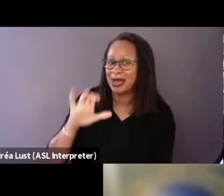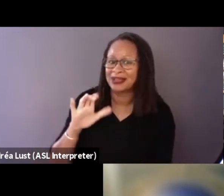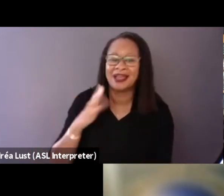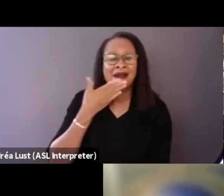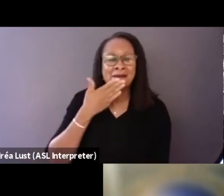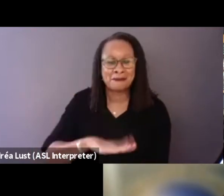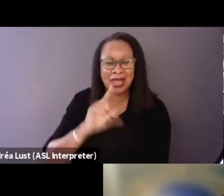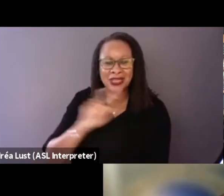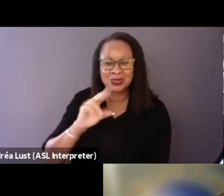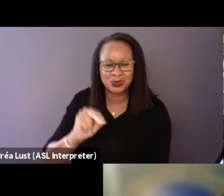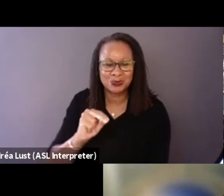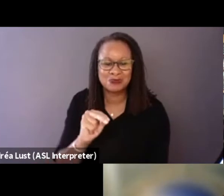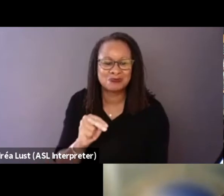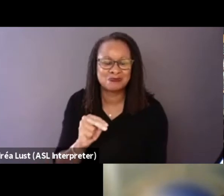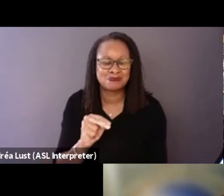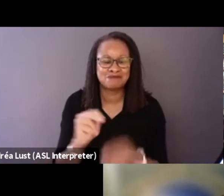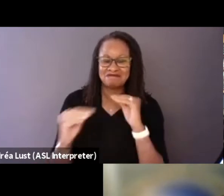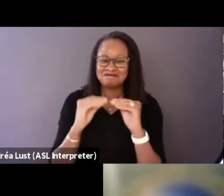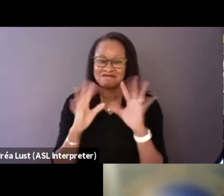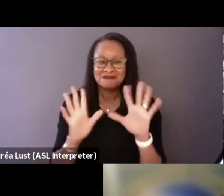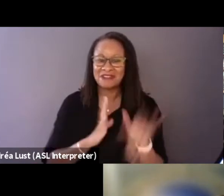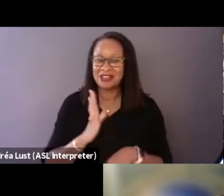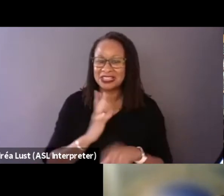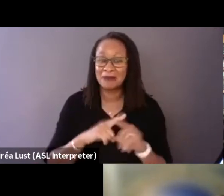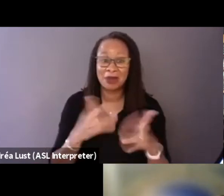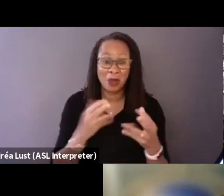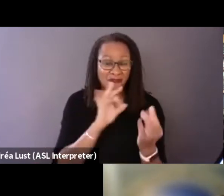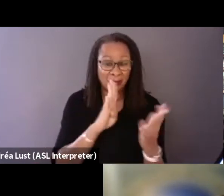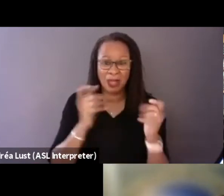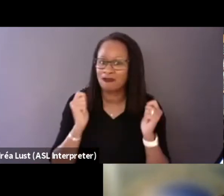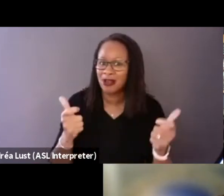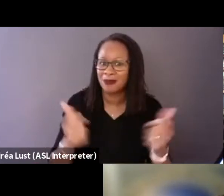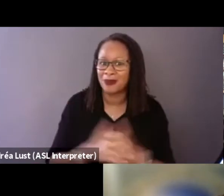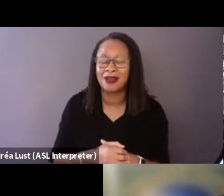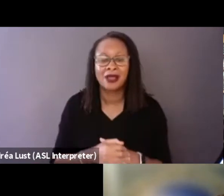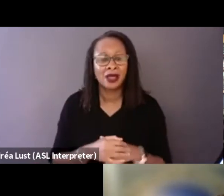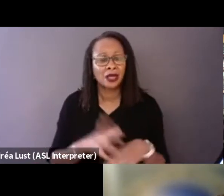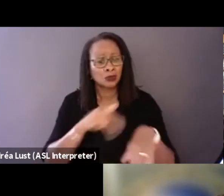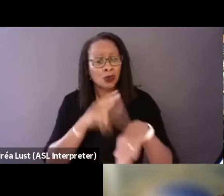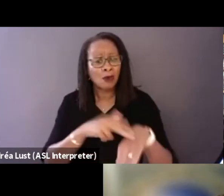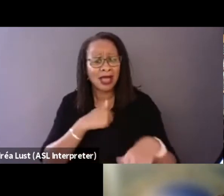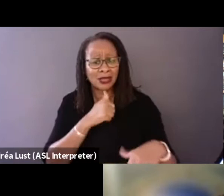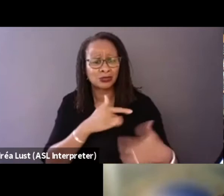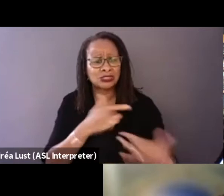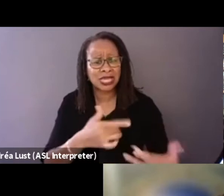but I want to get feedback from all of you right away. I wouldn't ordinarily start a Q&A off in this way,